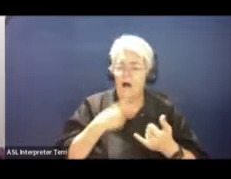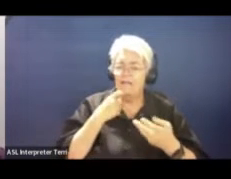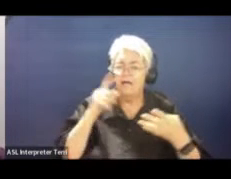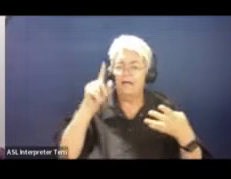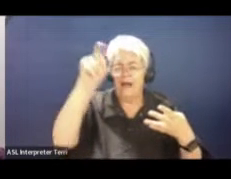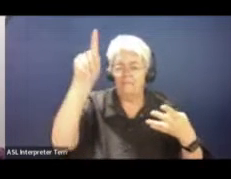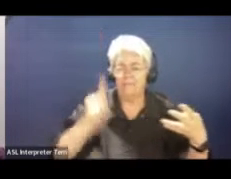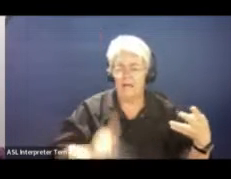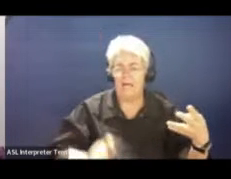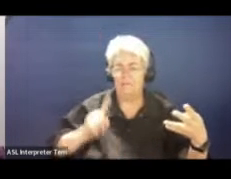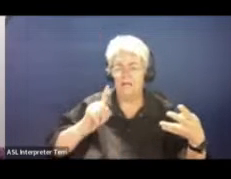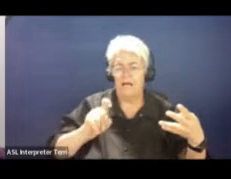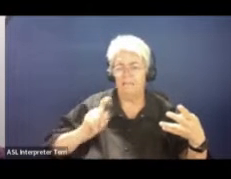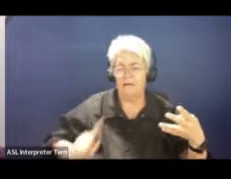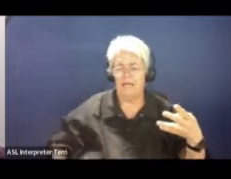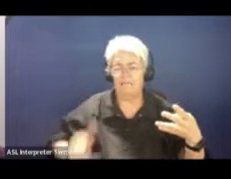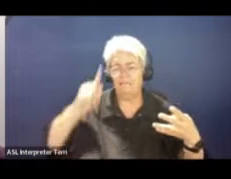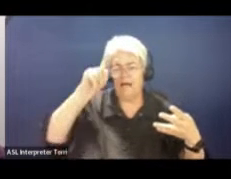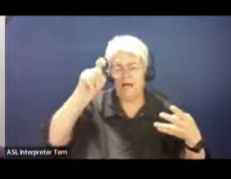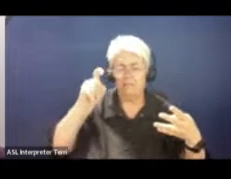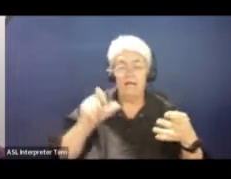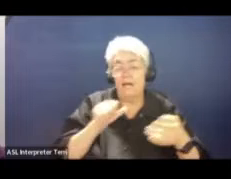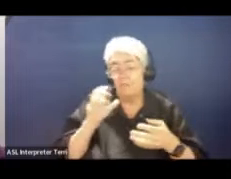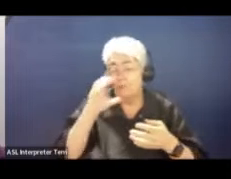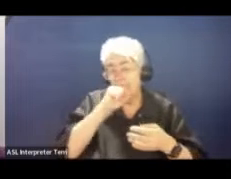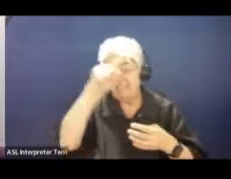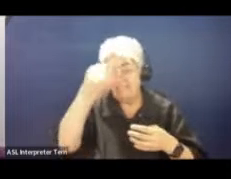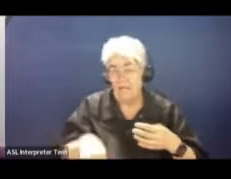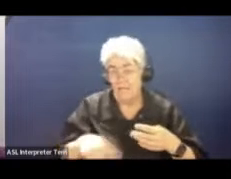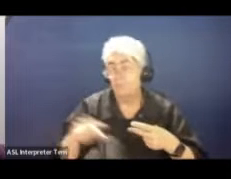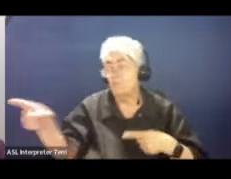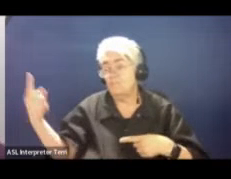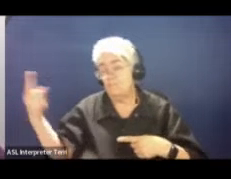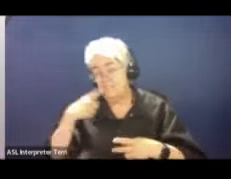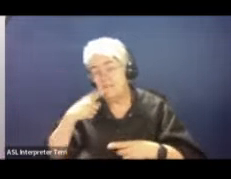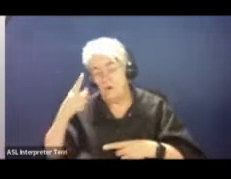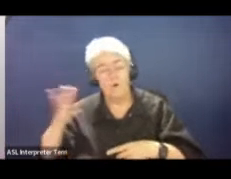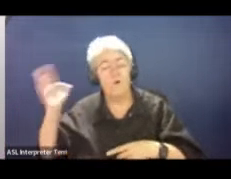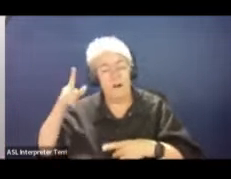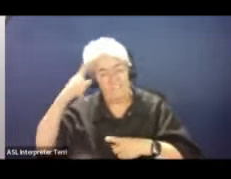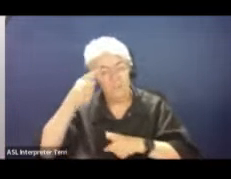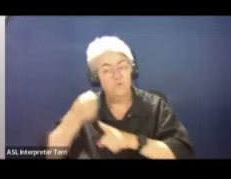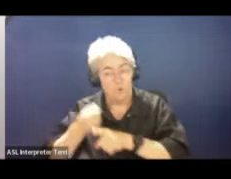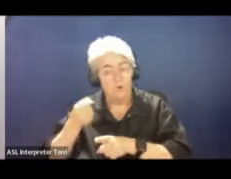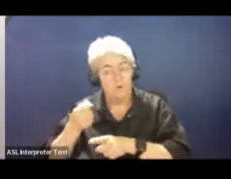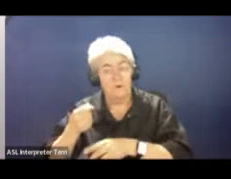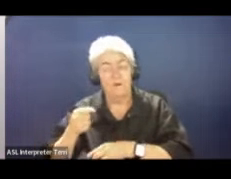miss any. So if someone starts telling me about a stroke that they experienced, I can start with that one. And then I can go